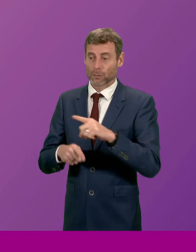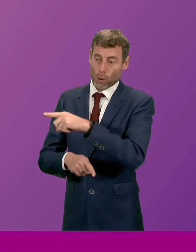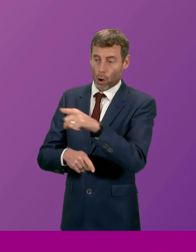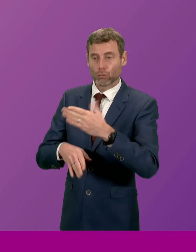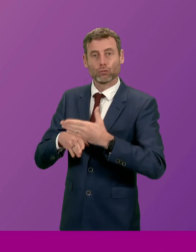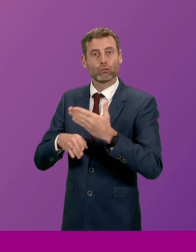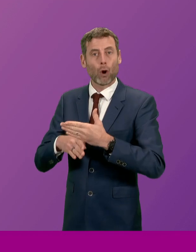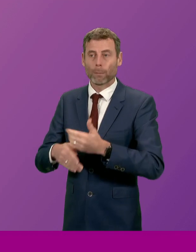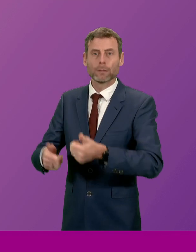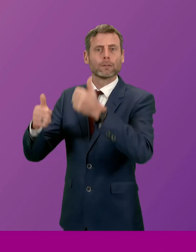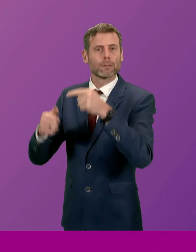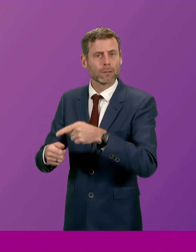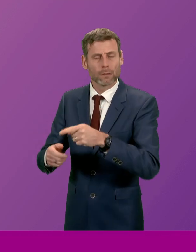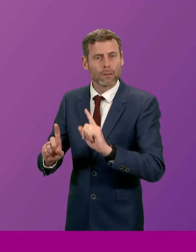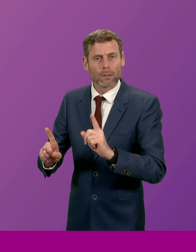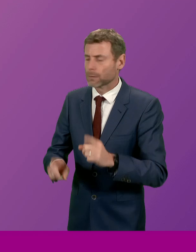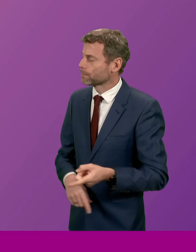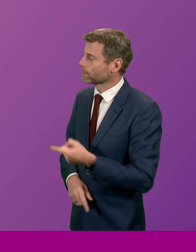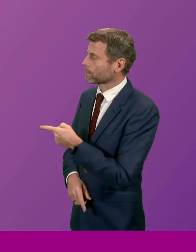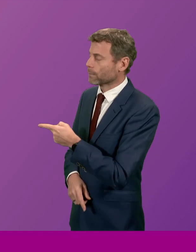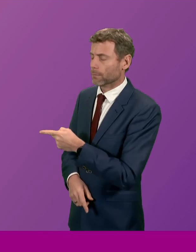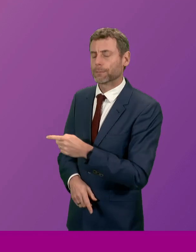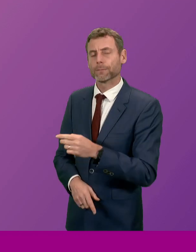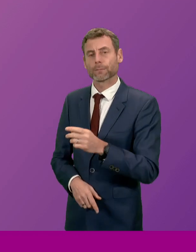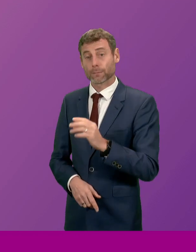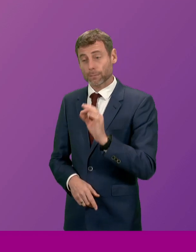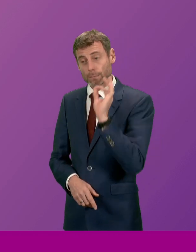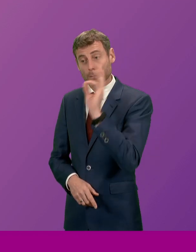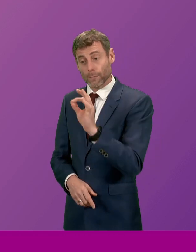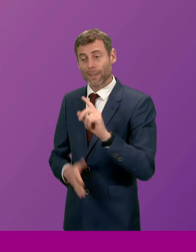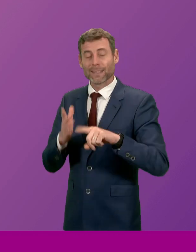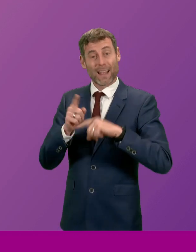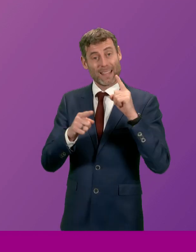Does the First Minister share my concern that, while the tax on jobs is causing business